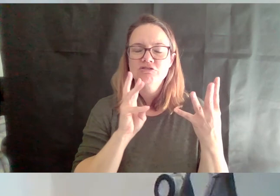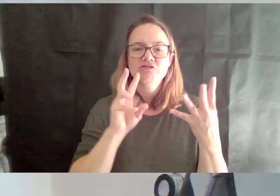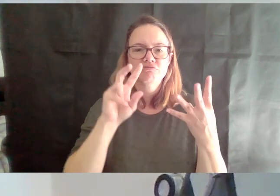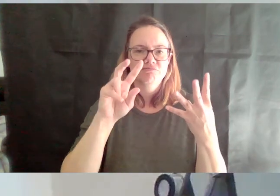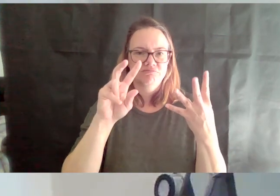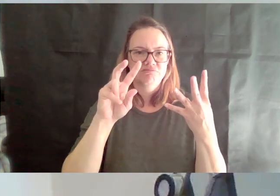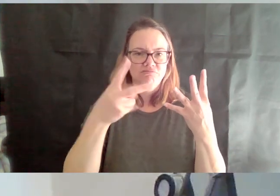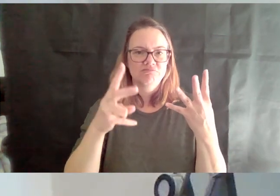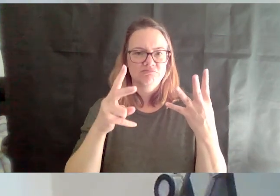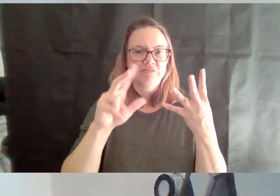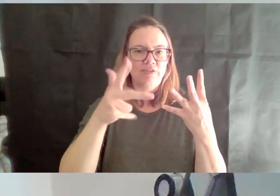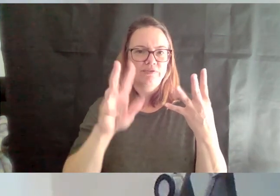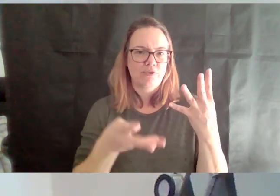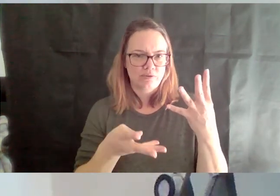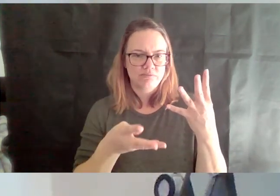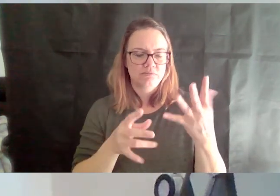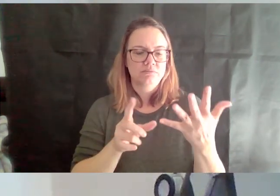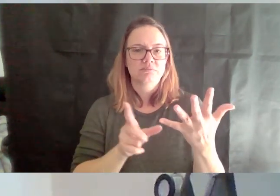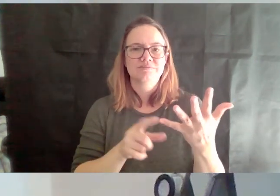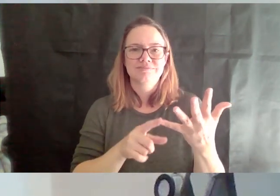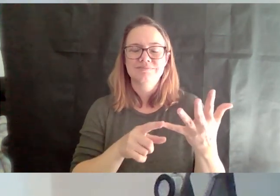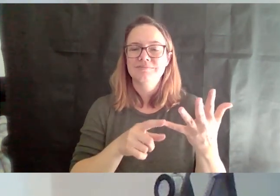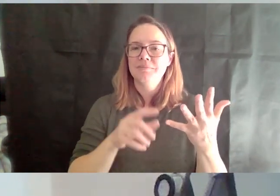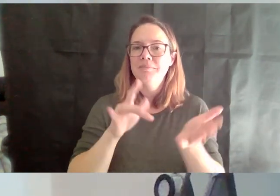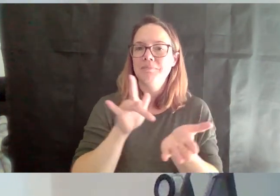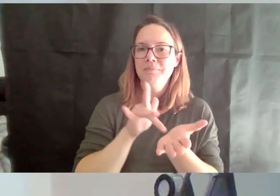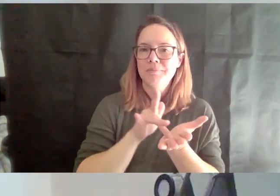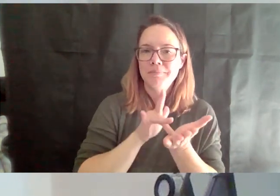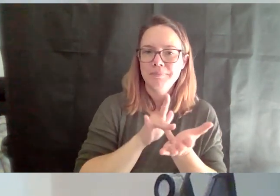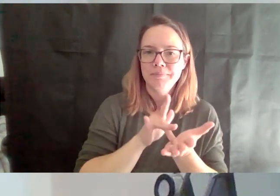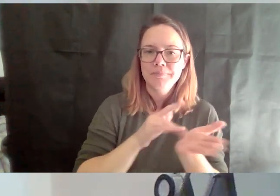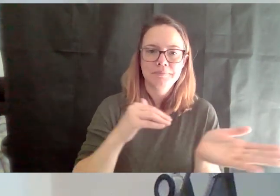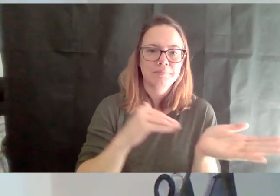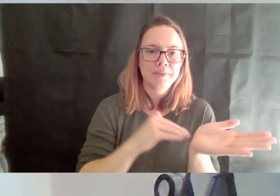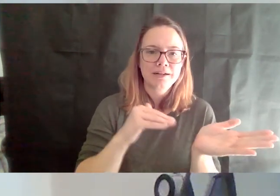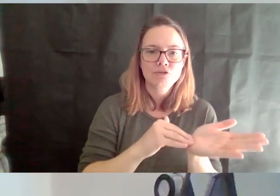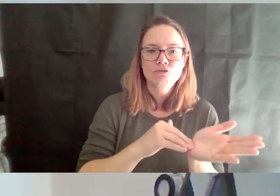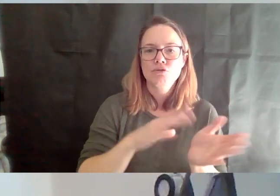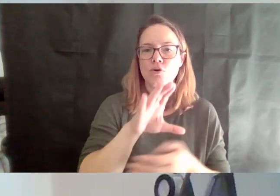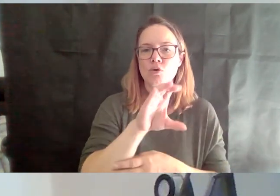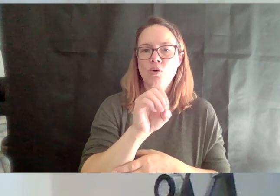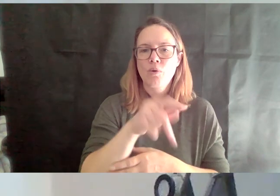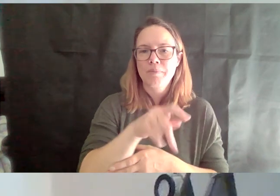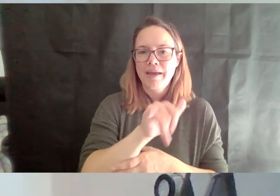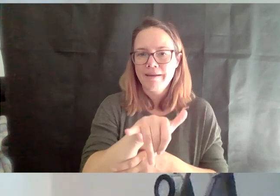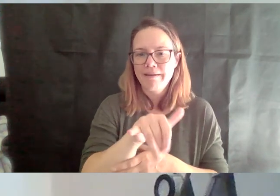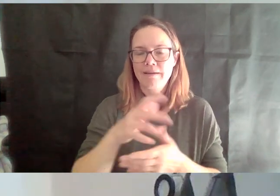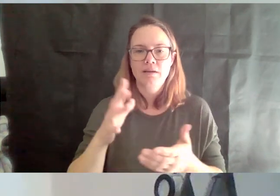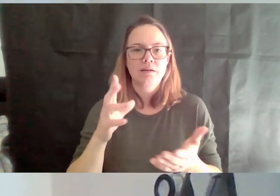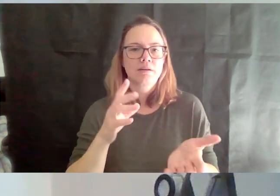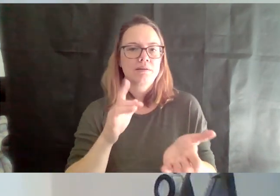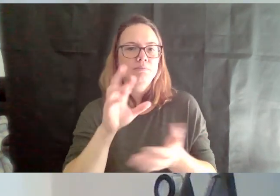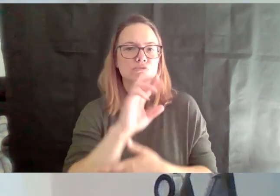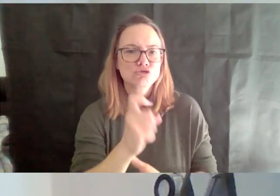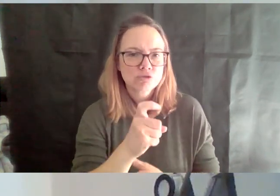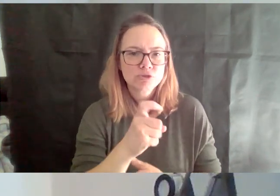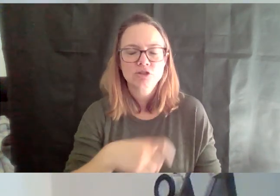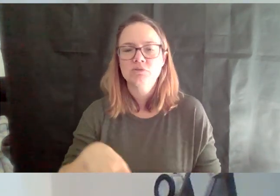Then medical expenses, such as medication co-pays, and maybe some old medical bills, things like that.